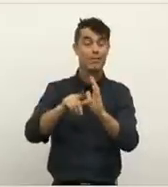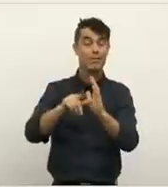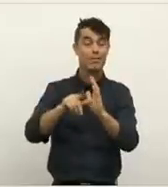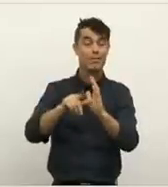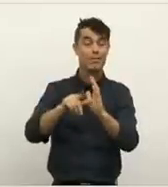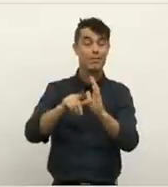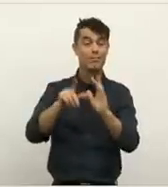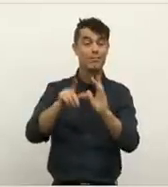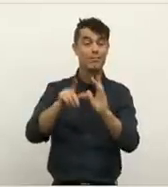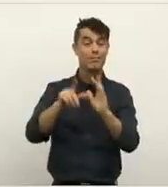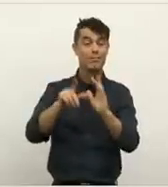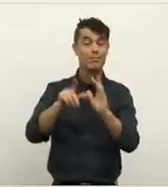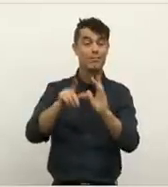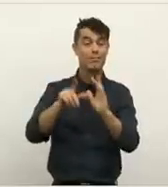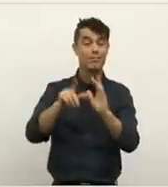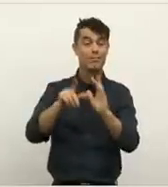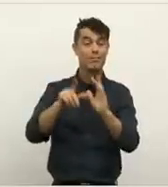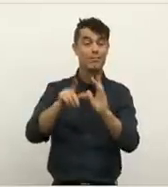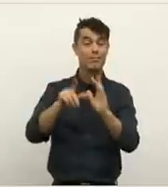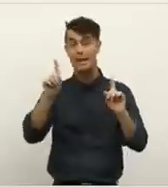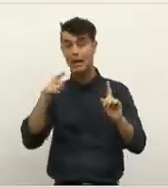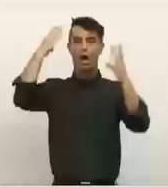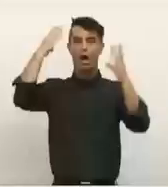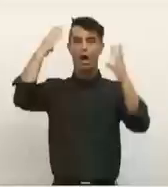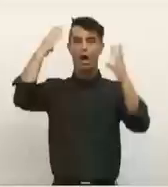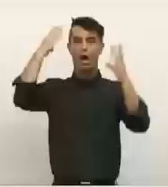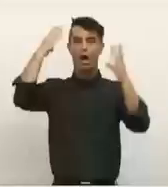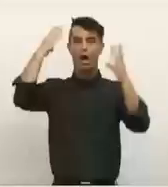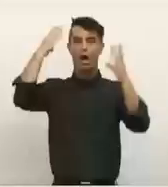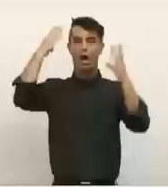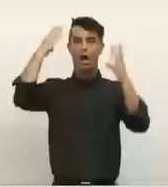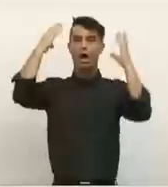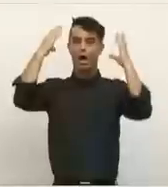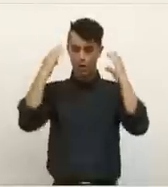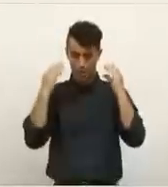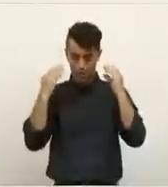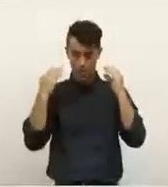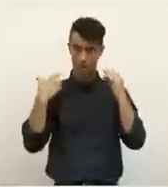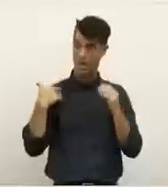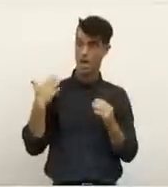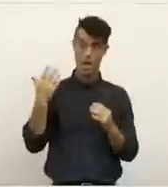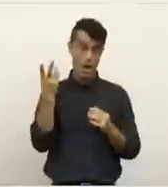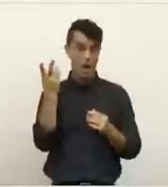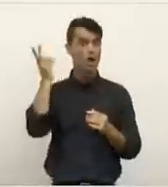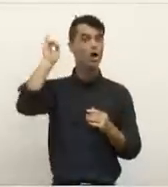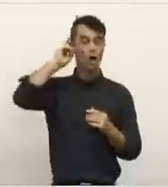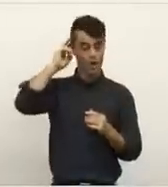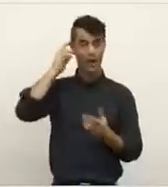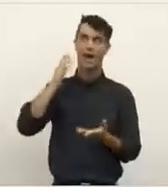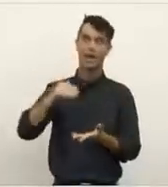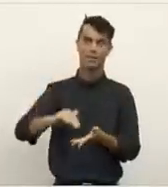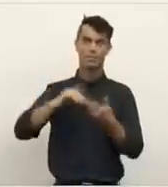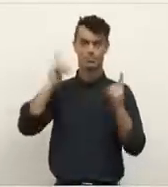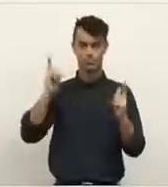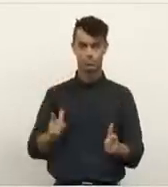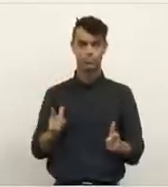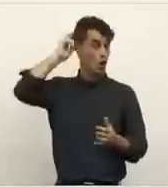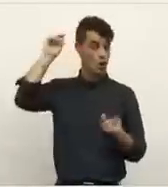(AUDIO LOST) implant, which has been really, really helpful. I'm using the cochlear implant today to be able to hear all of the other speakers,